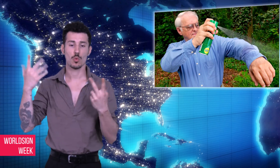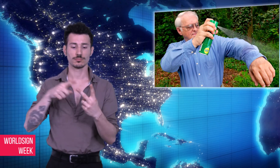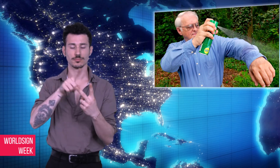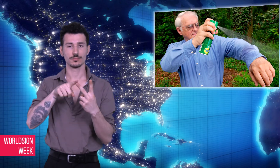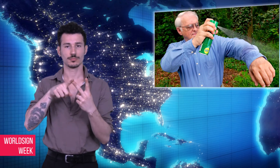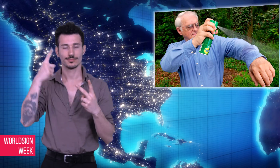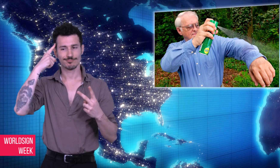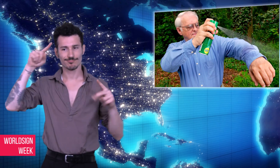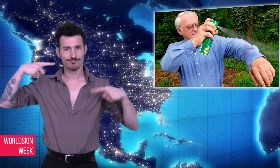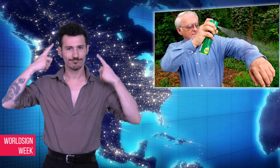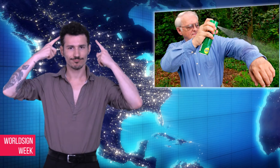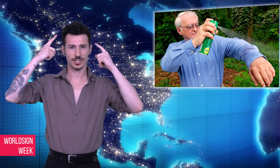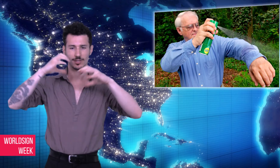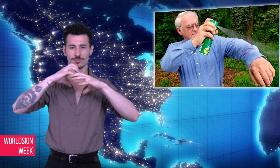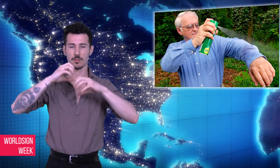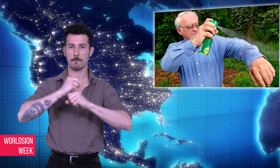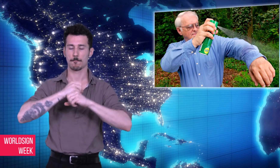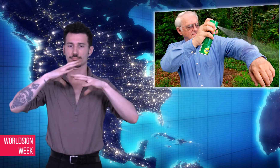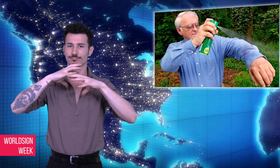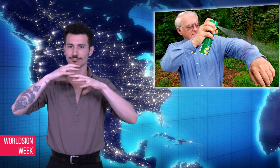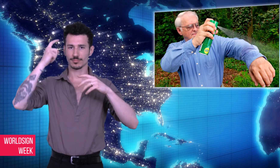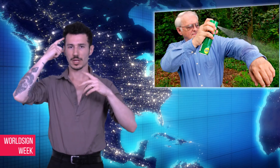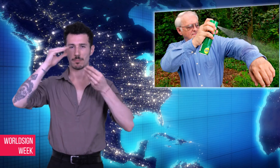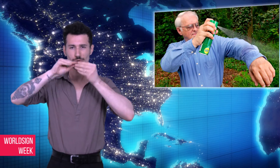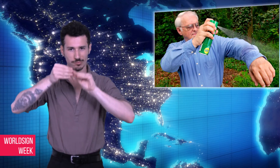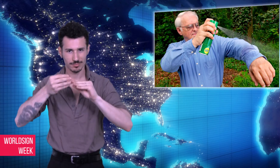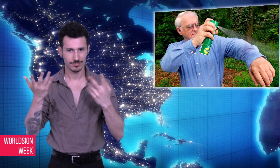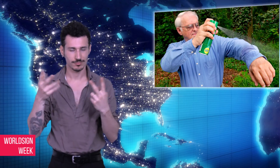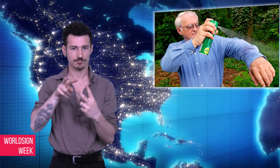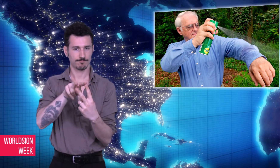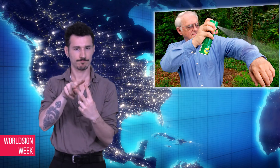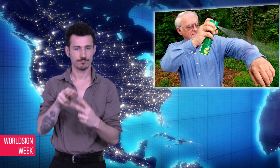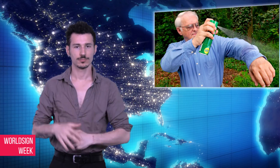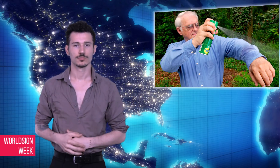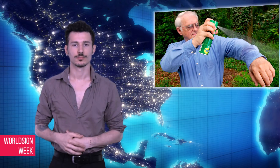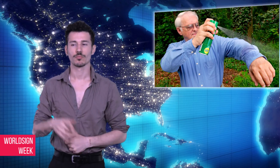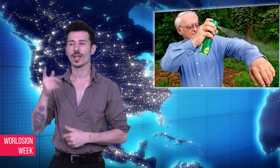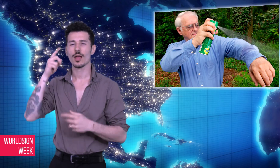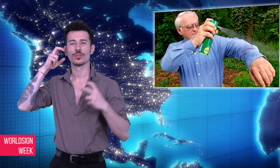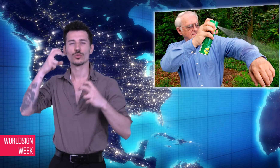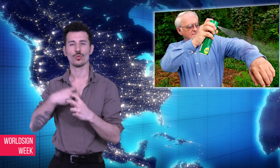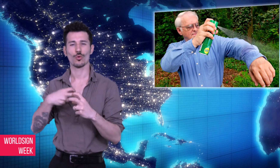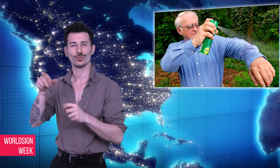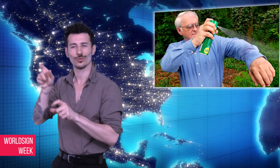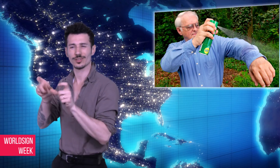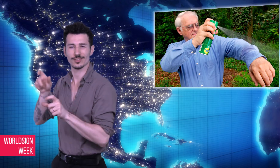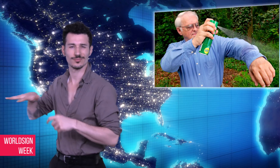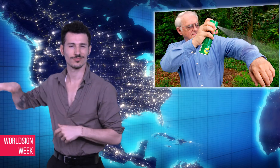including tick-borne encephalitis and tick-borne spotted fevers. Experts